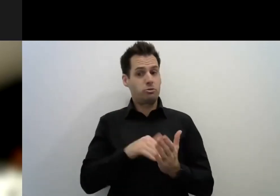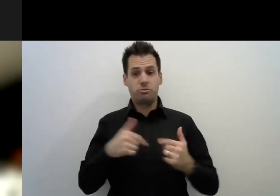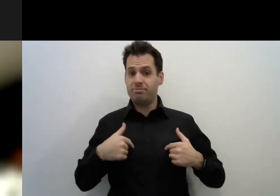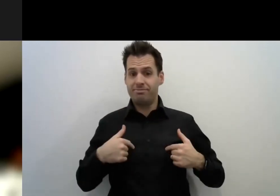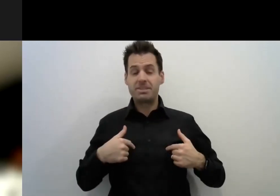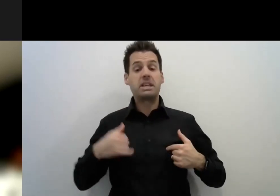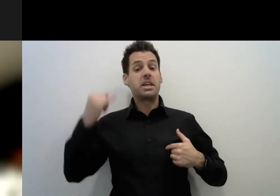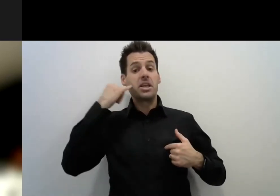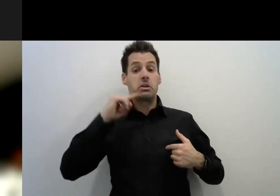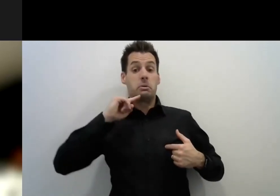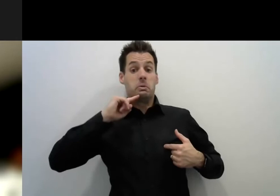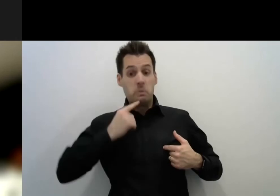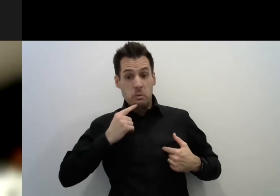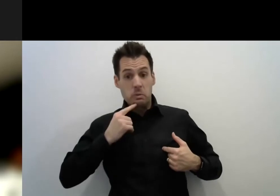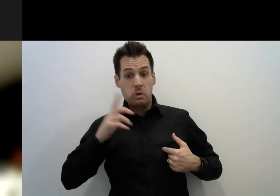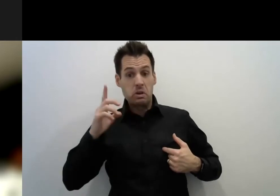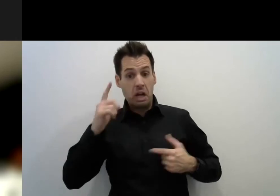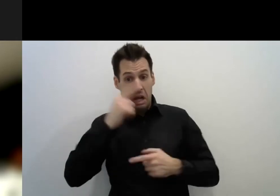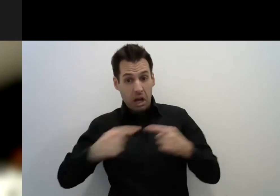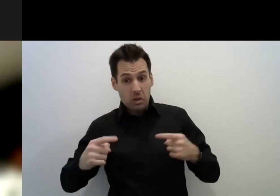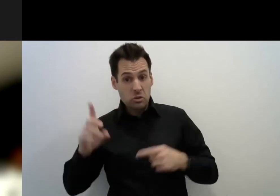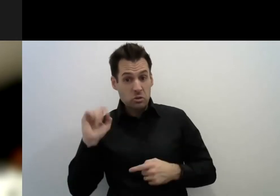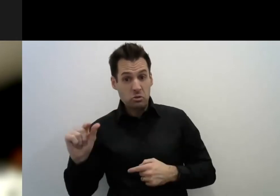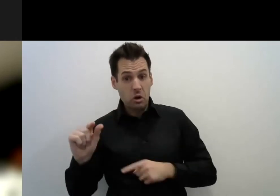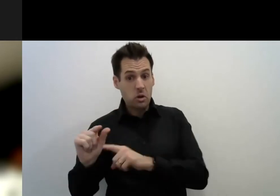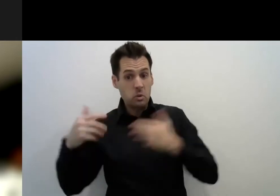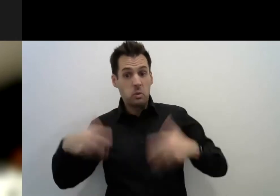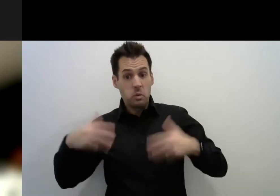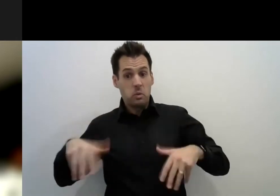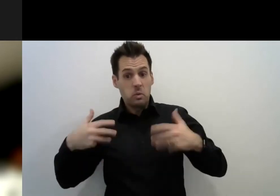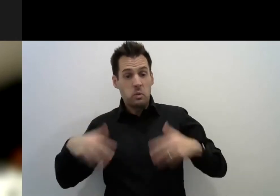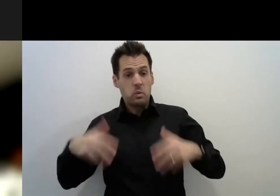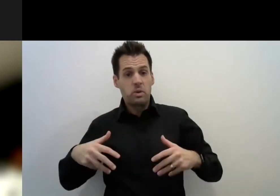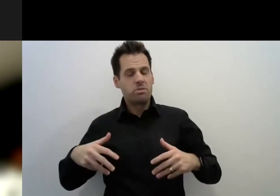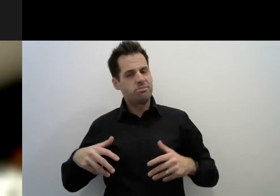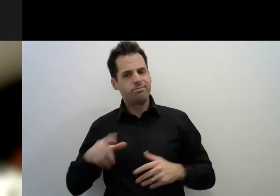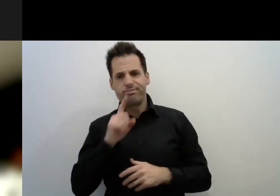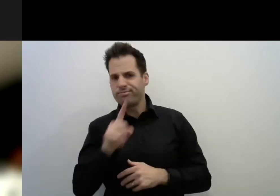allergies to dogs where you you know are going to be severely compromised are pretty pretty rare but